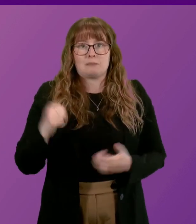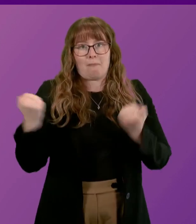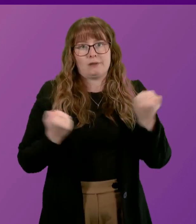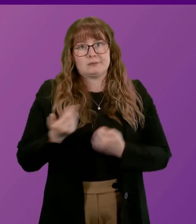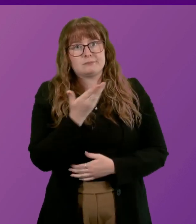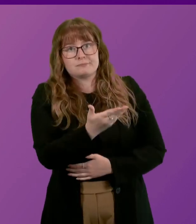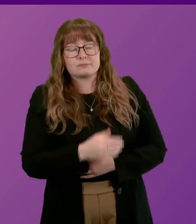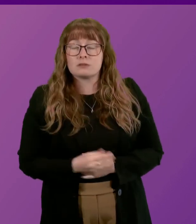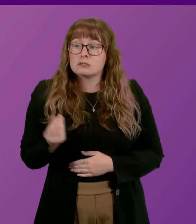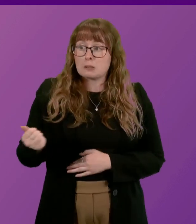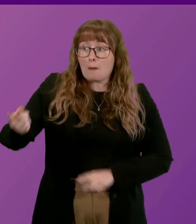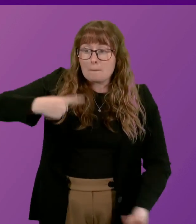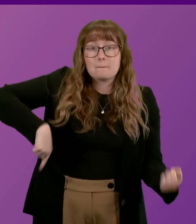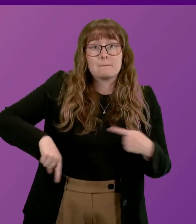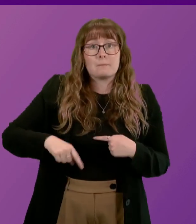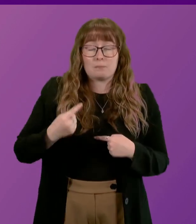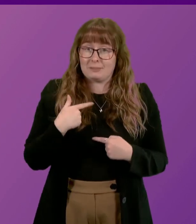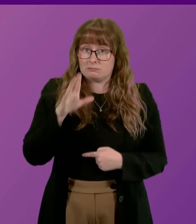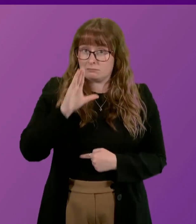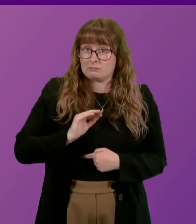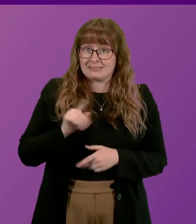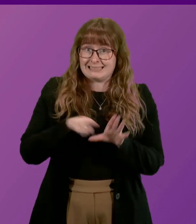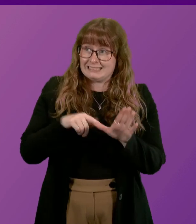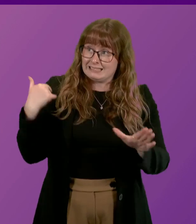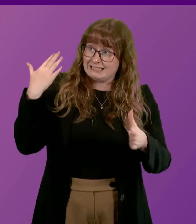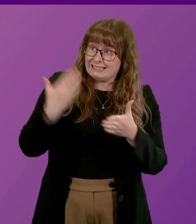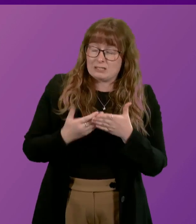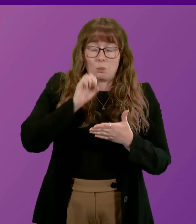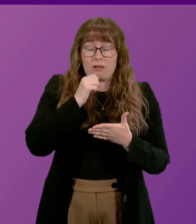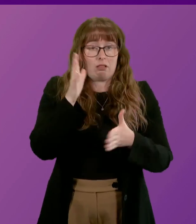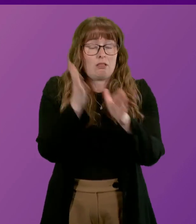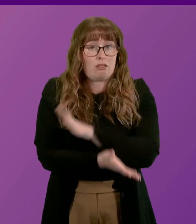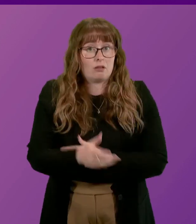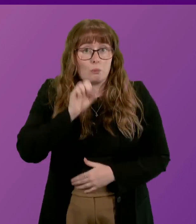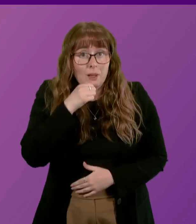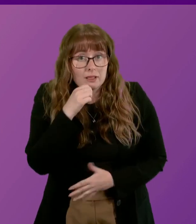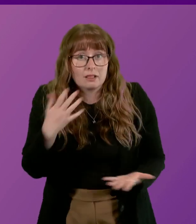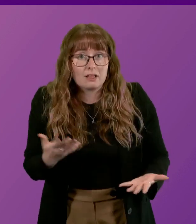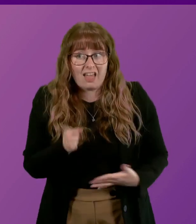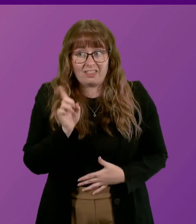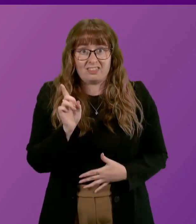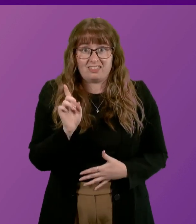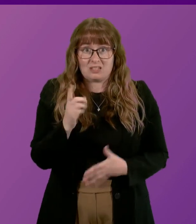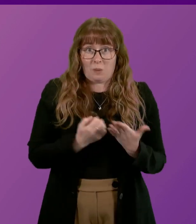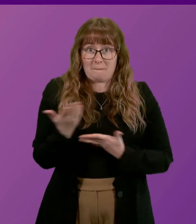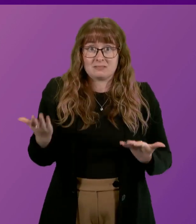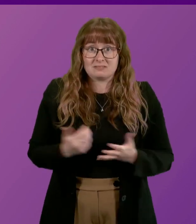some of us warned that that would end in tears, and that is where we have got to.